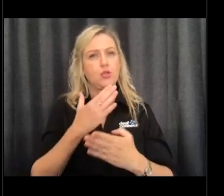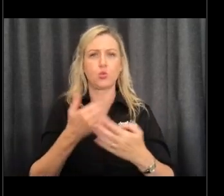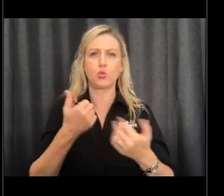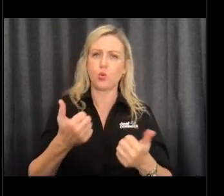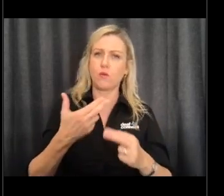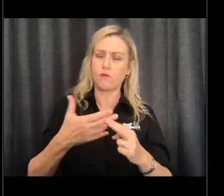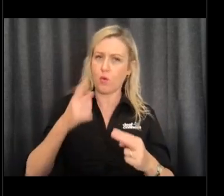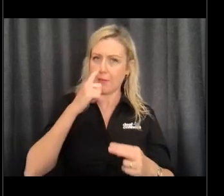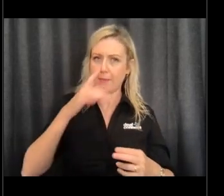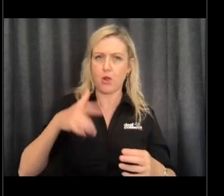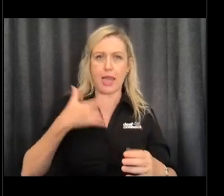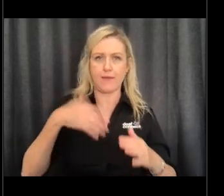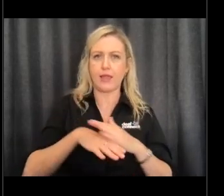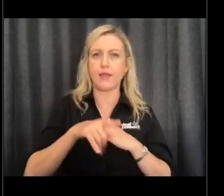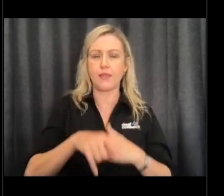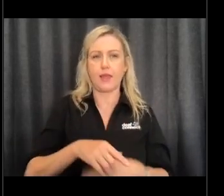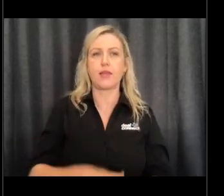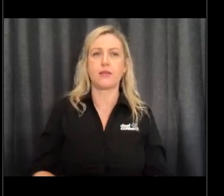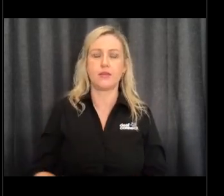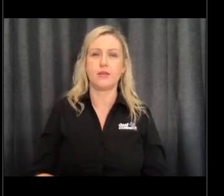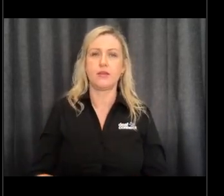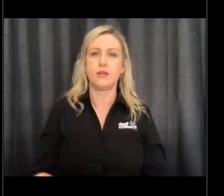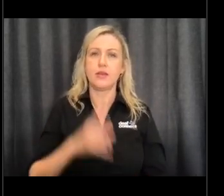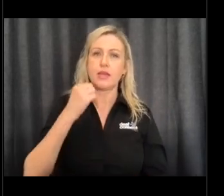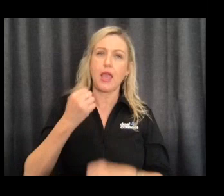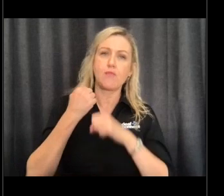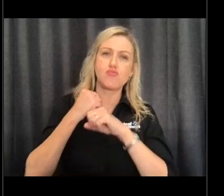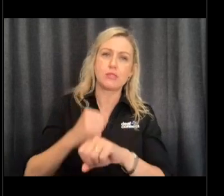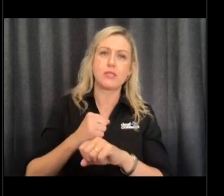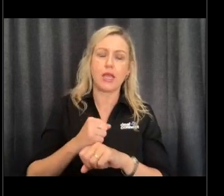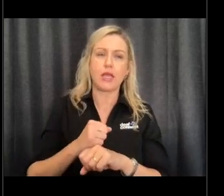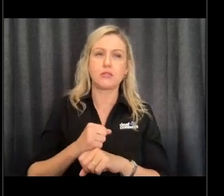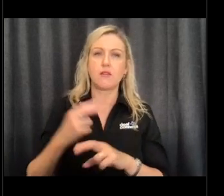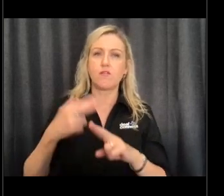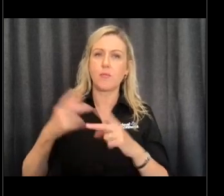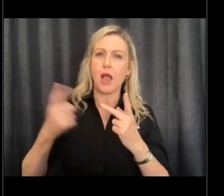it against your more obvious perils of nature.